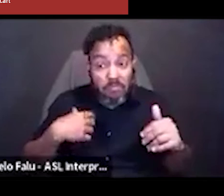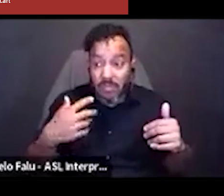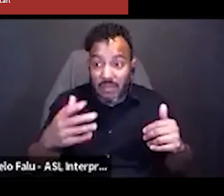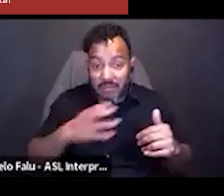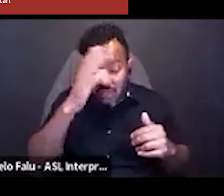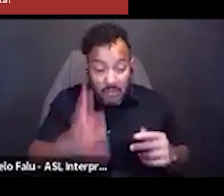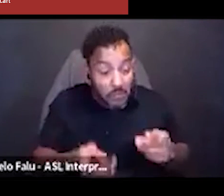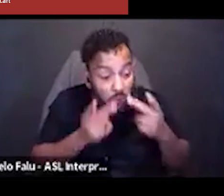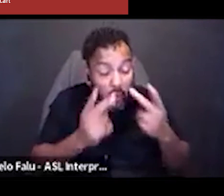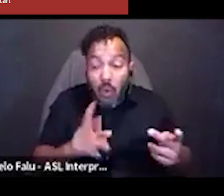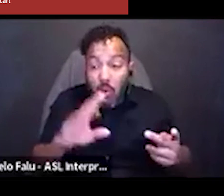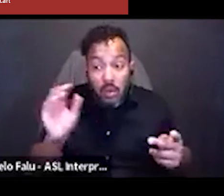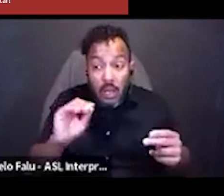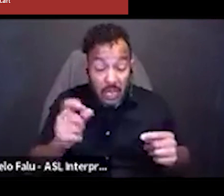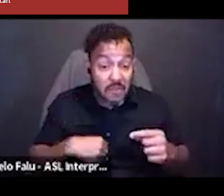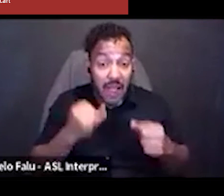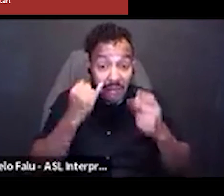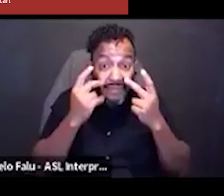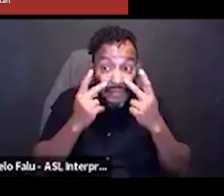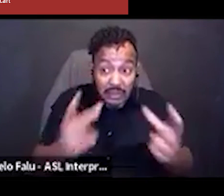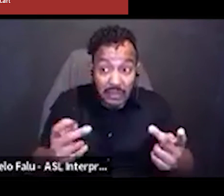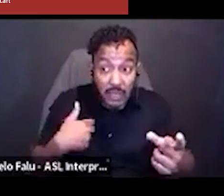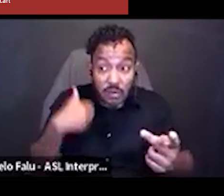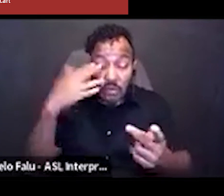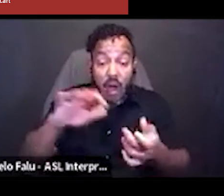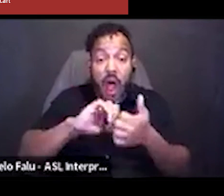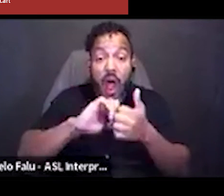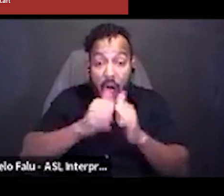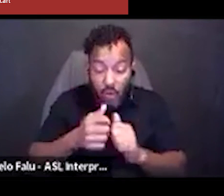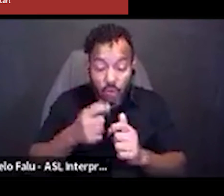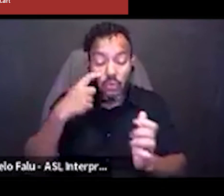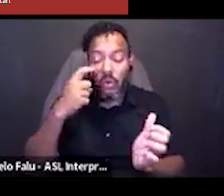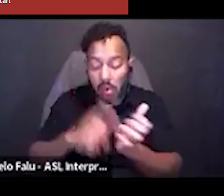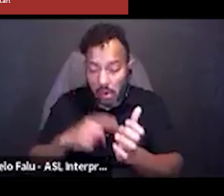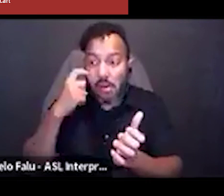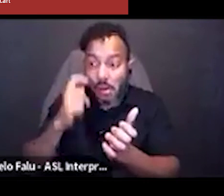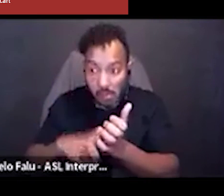and even if I did it I didn't know how to identify. Think that is a very good question.